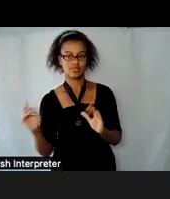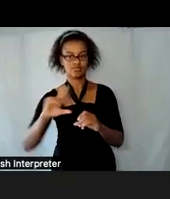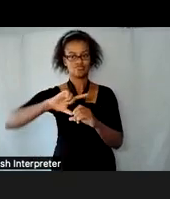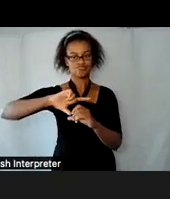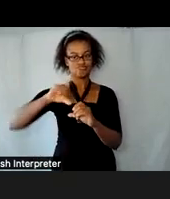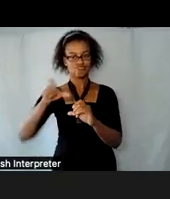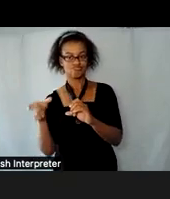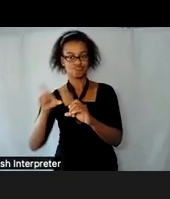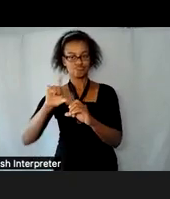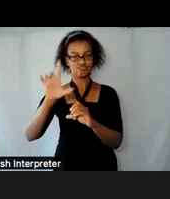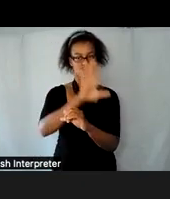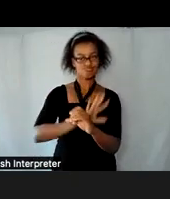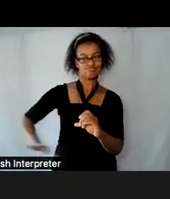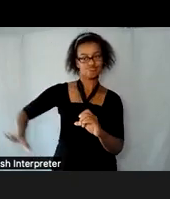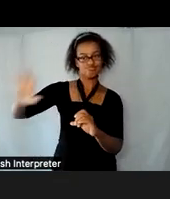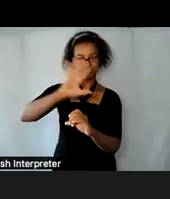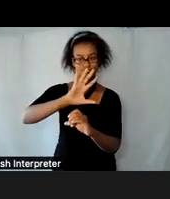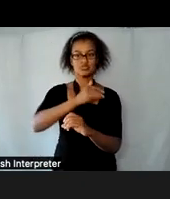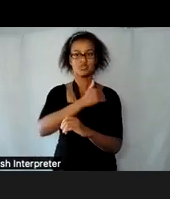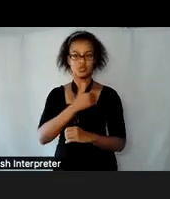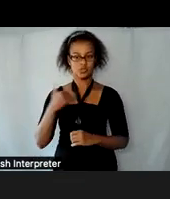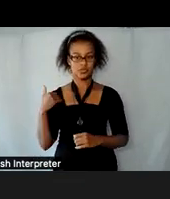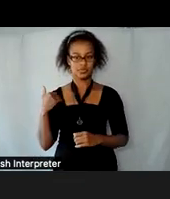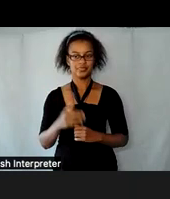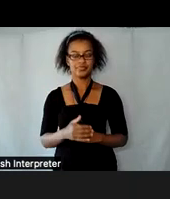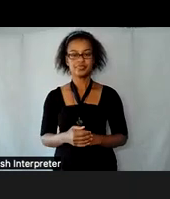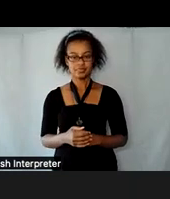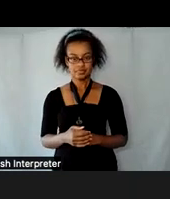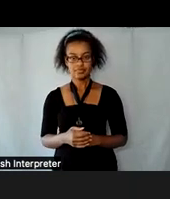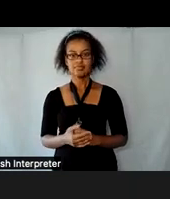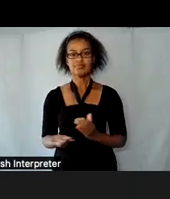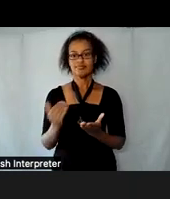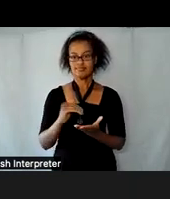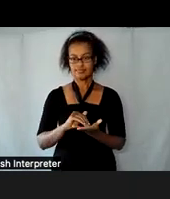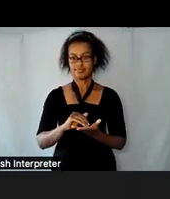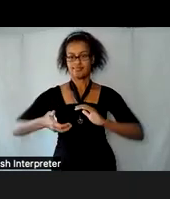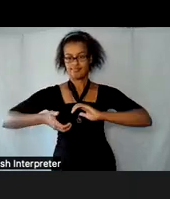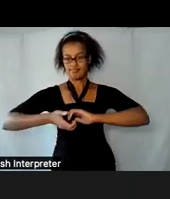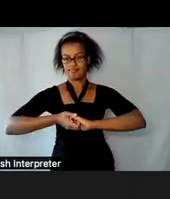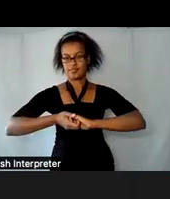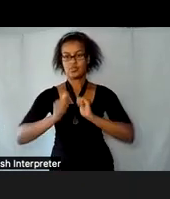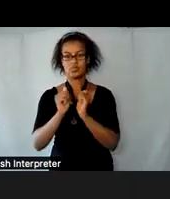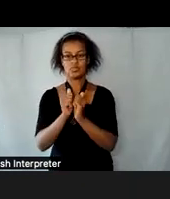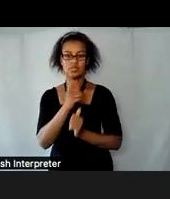So as mentioned, this program is in partnership with Toronto Arts Foundation, Parks, Forestry